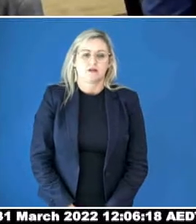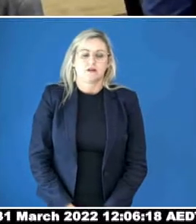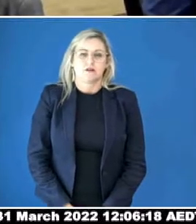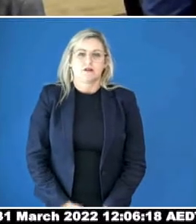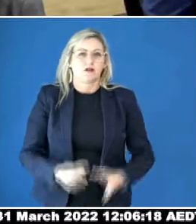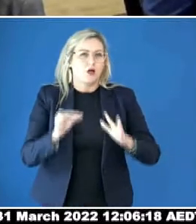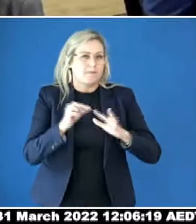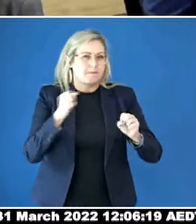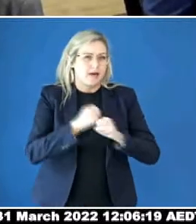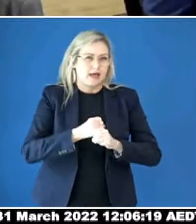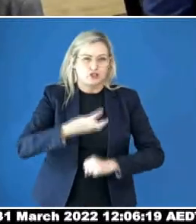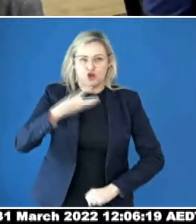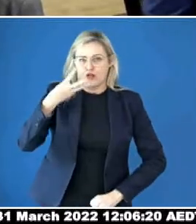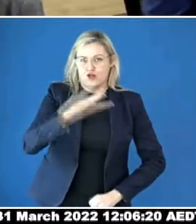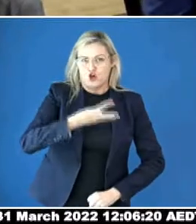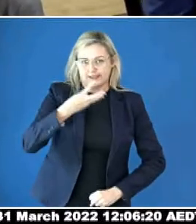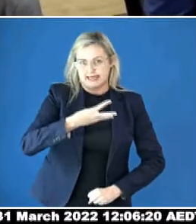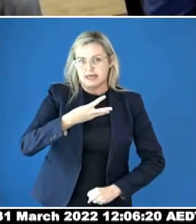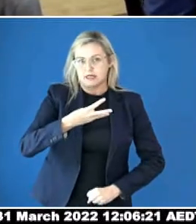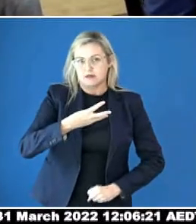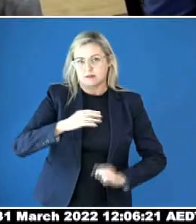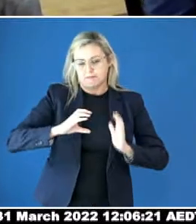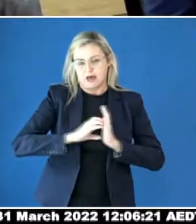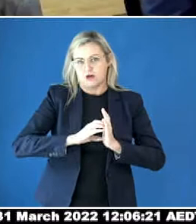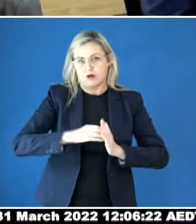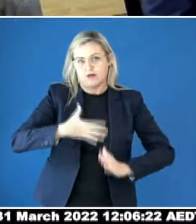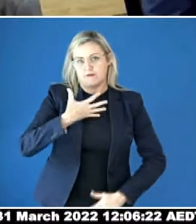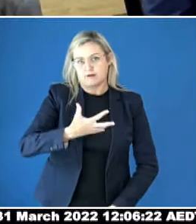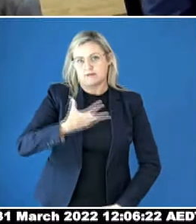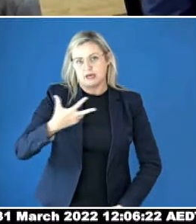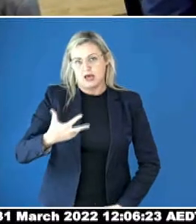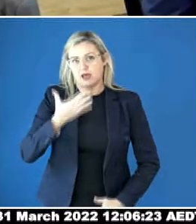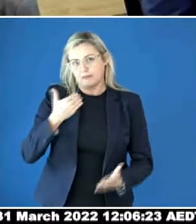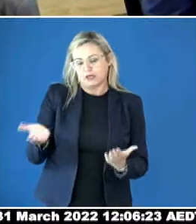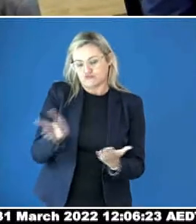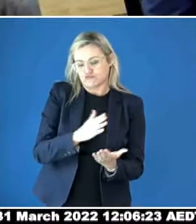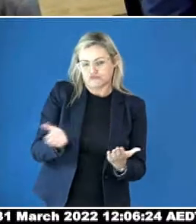That's on page 13 of the documents. I've got that now.